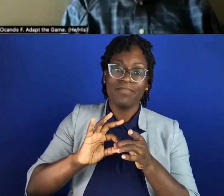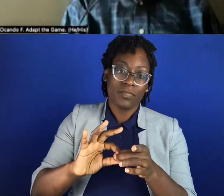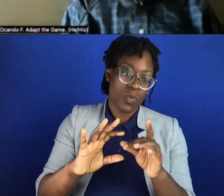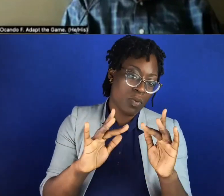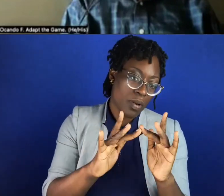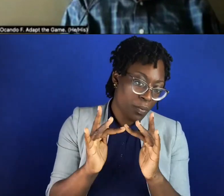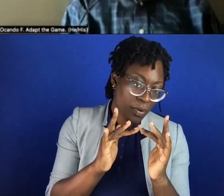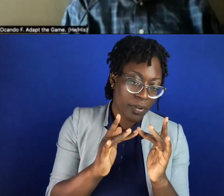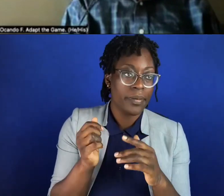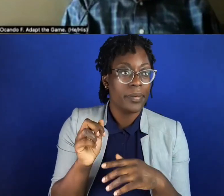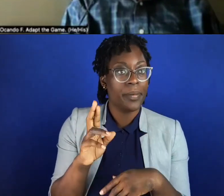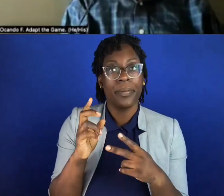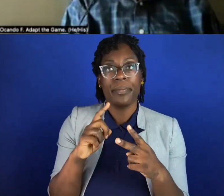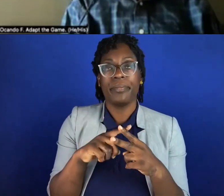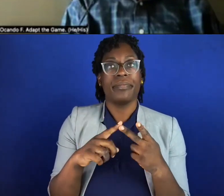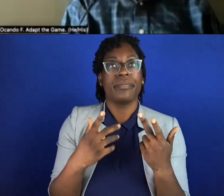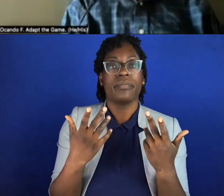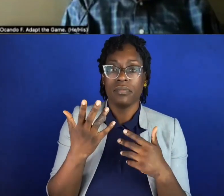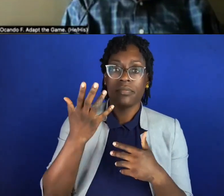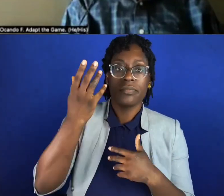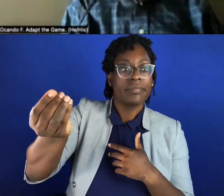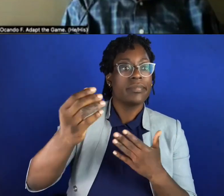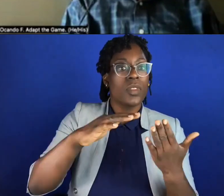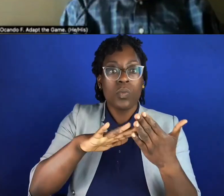or getting out into their community?